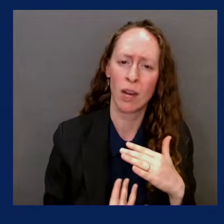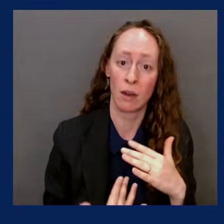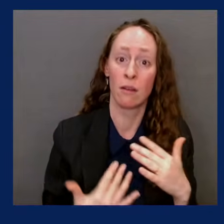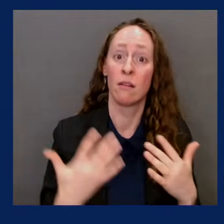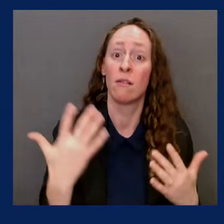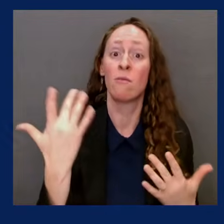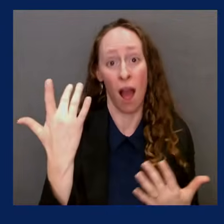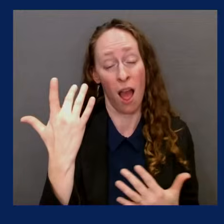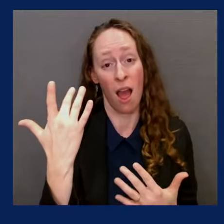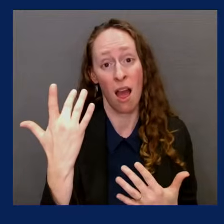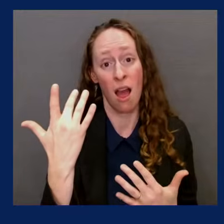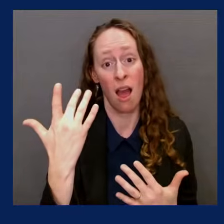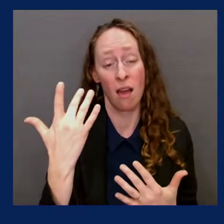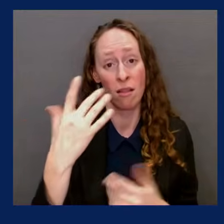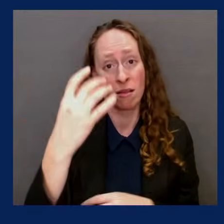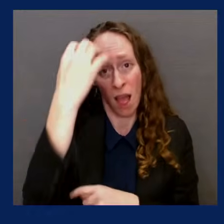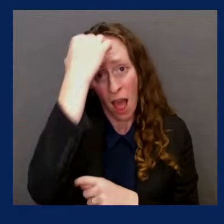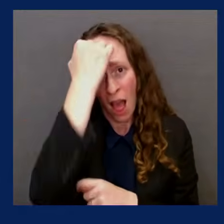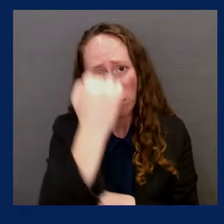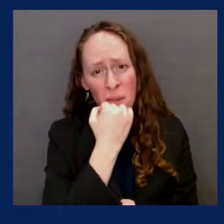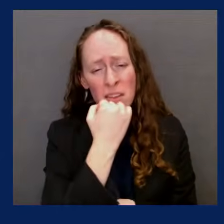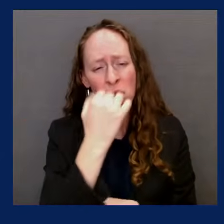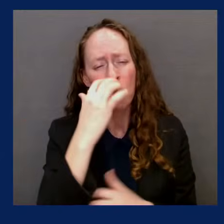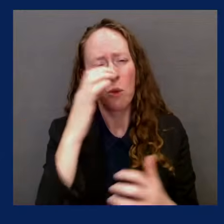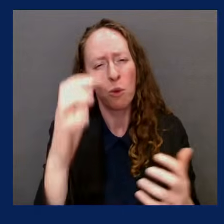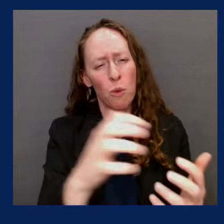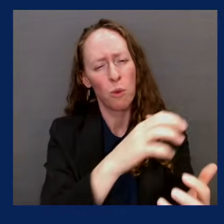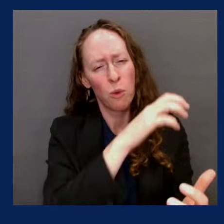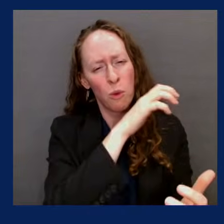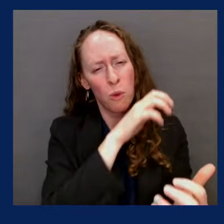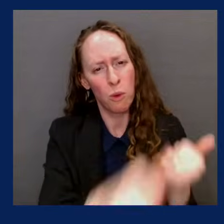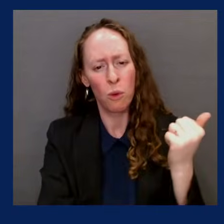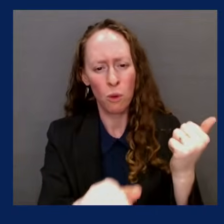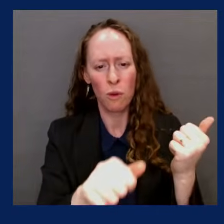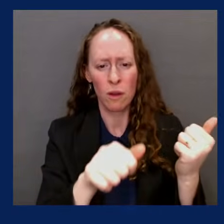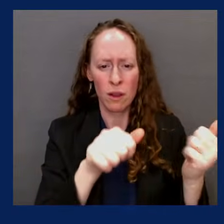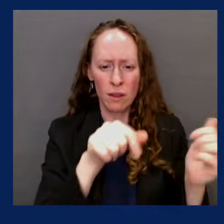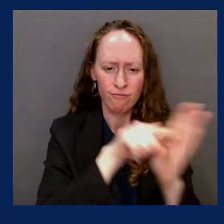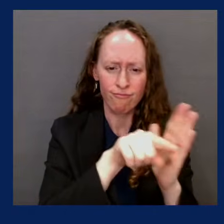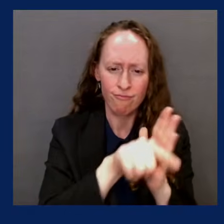Israel has the right and, I would add, responsibility to respond to the slaughter of their people.